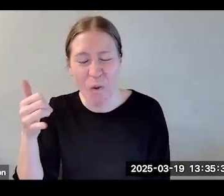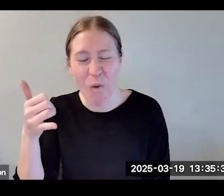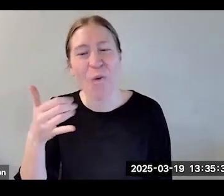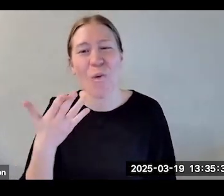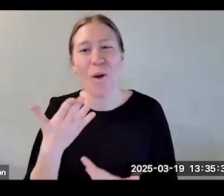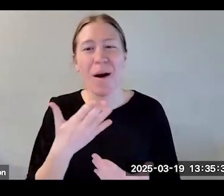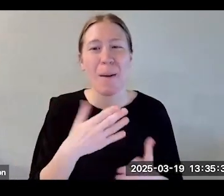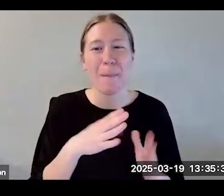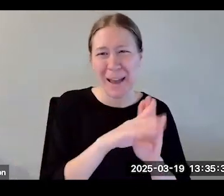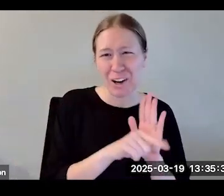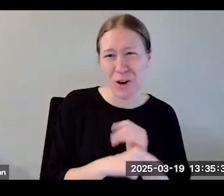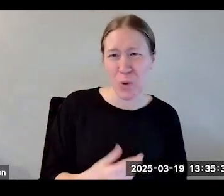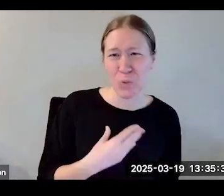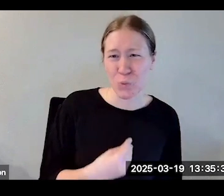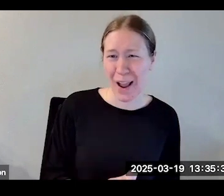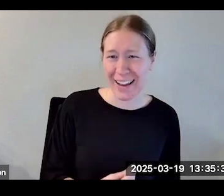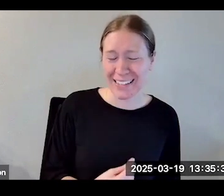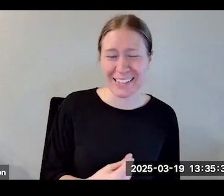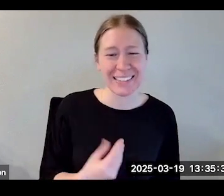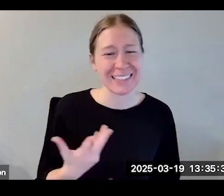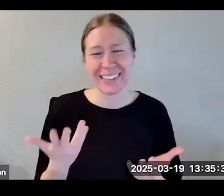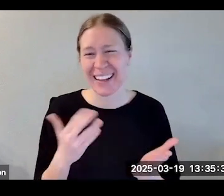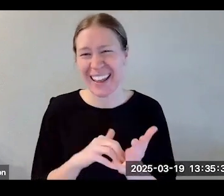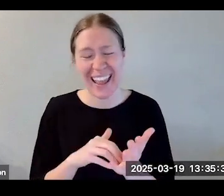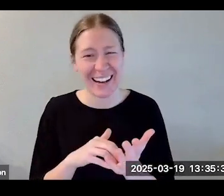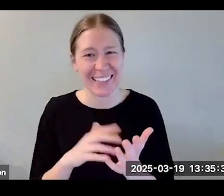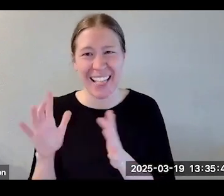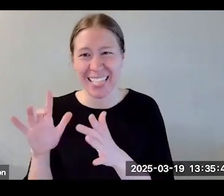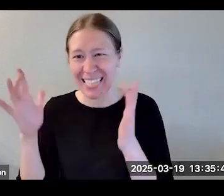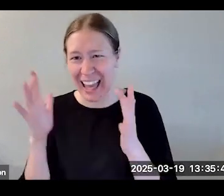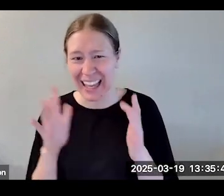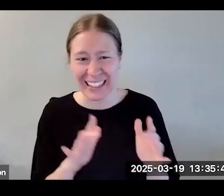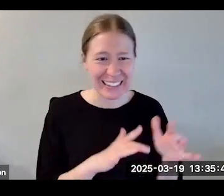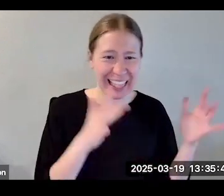And again, if you have light text color against a light background,